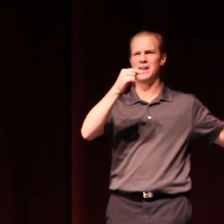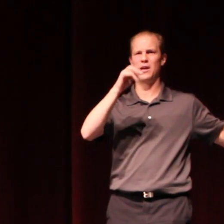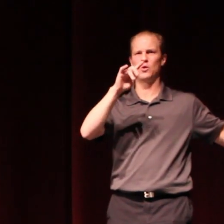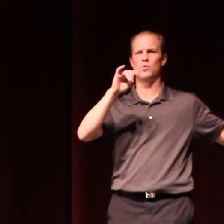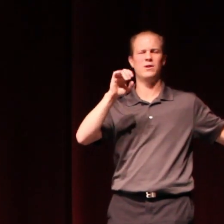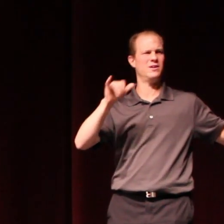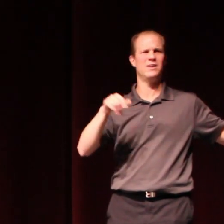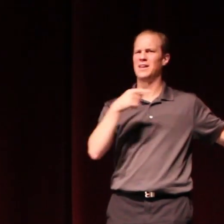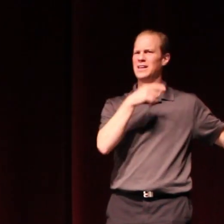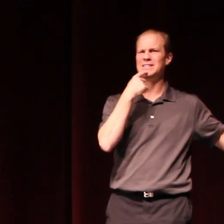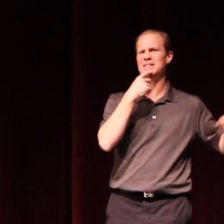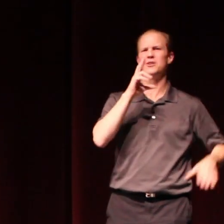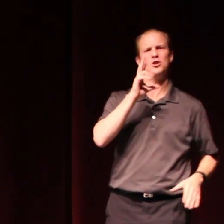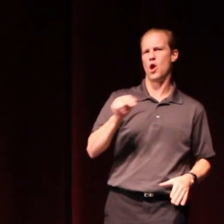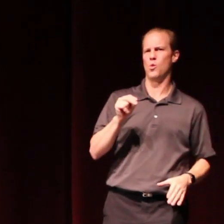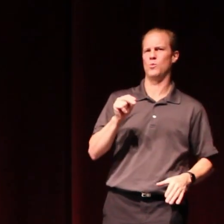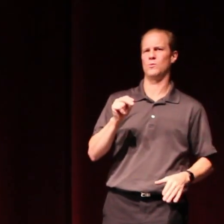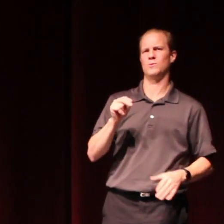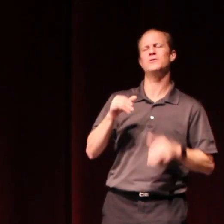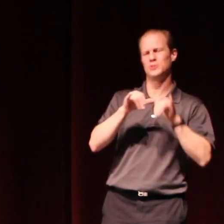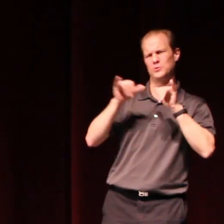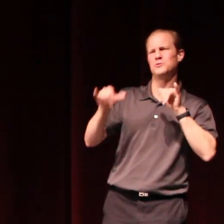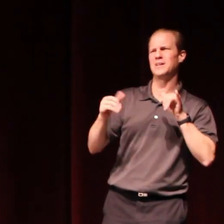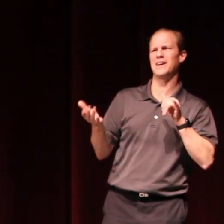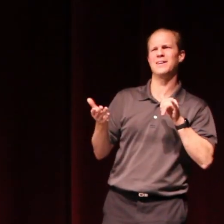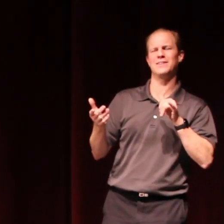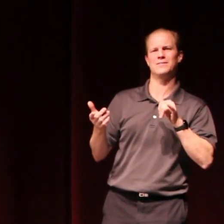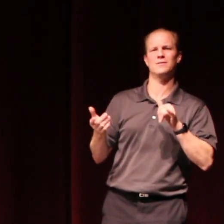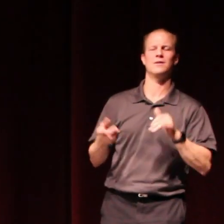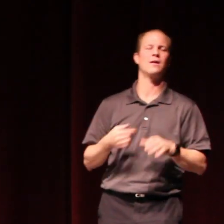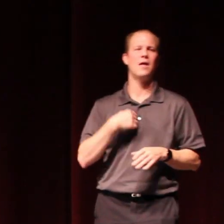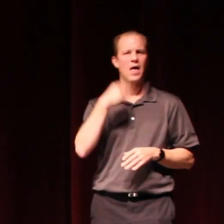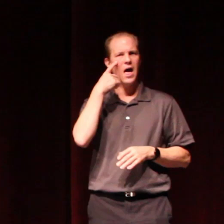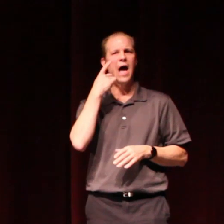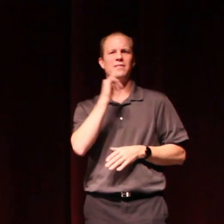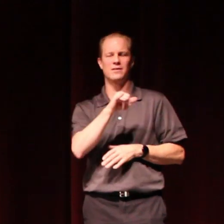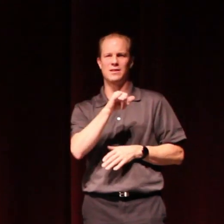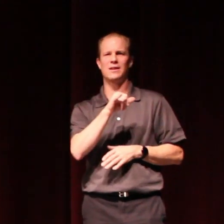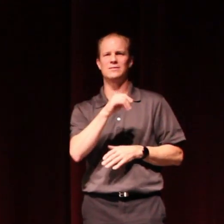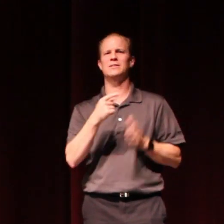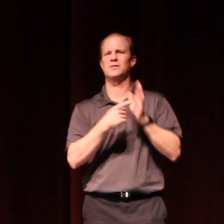stay in for the long run. I think that's indicative of all the members up here. I'm